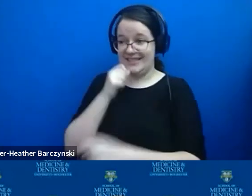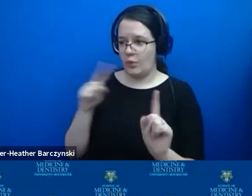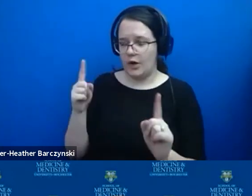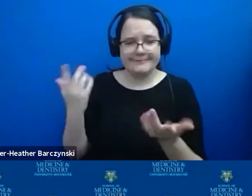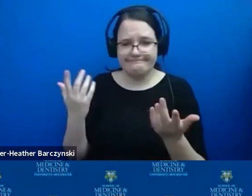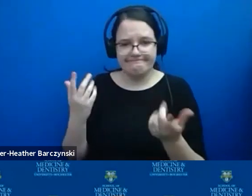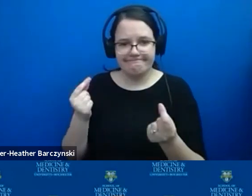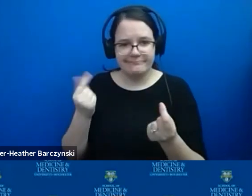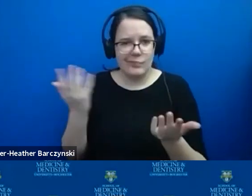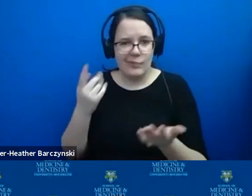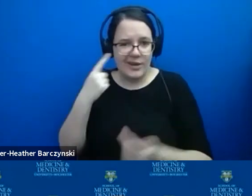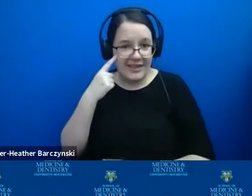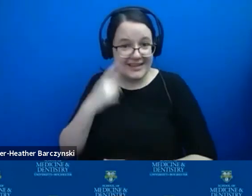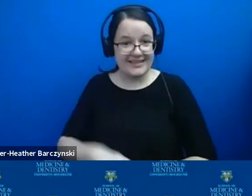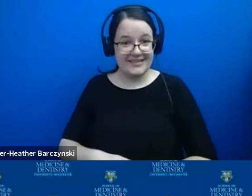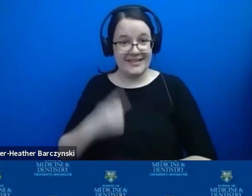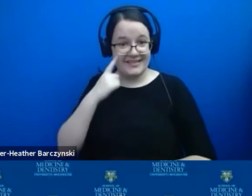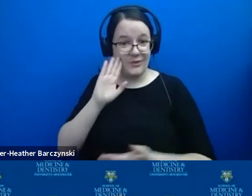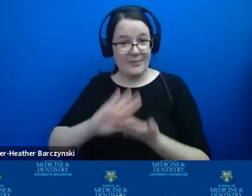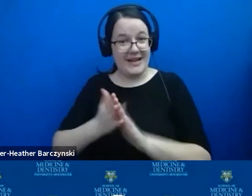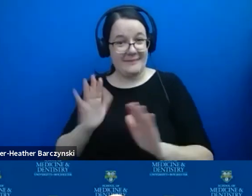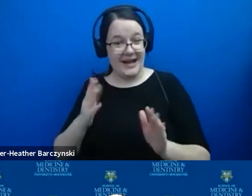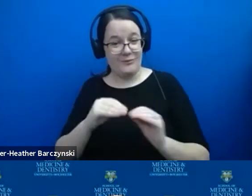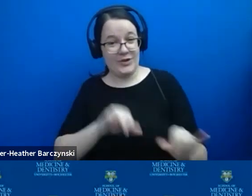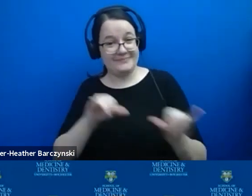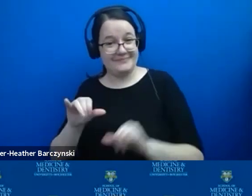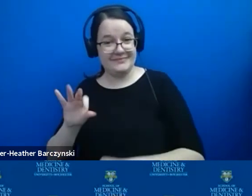something that's a little bit more like influenza vaccination where we end up having to receive